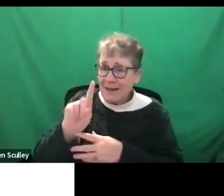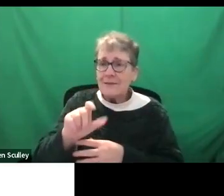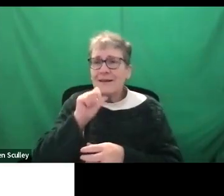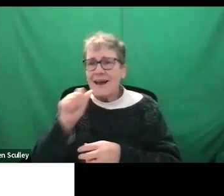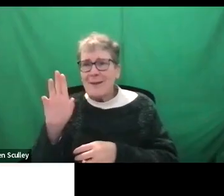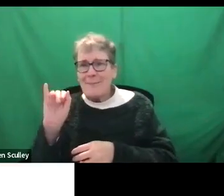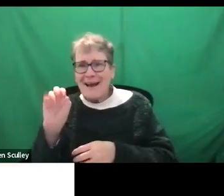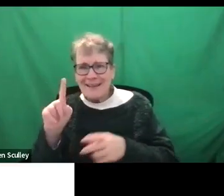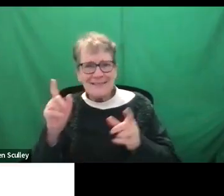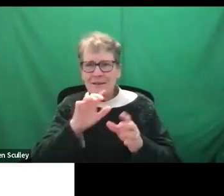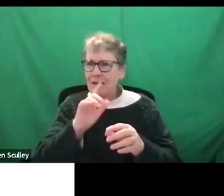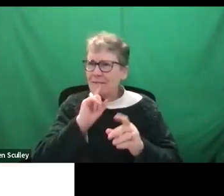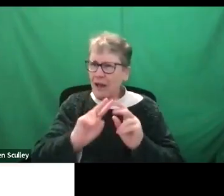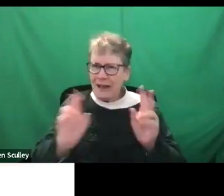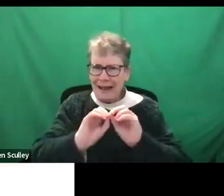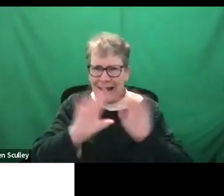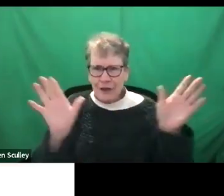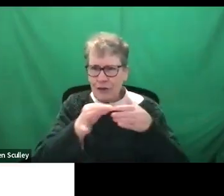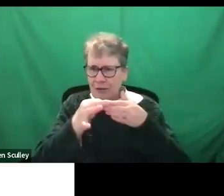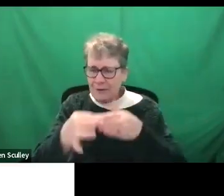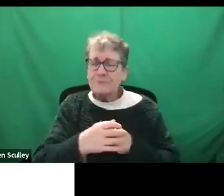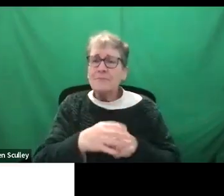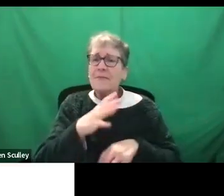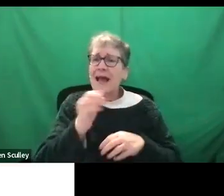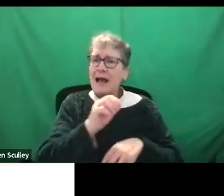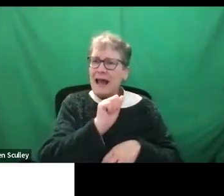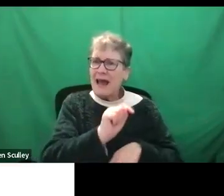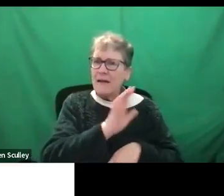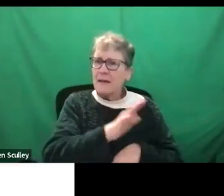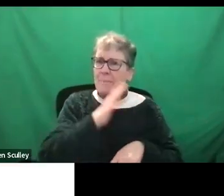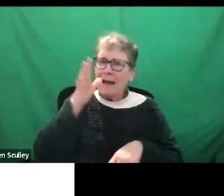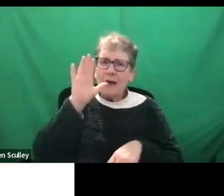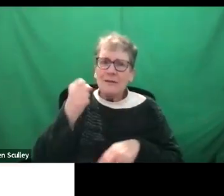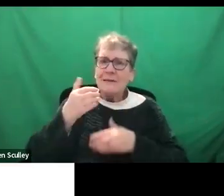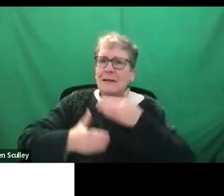that they receive complete, and unbiased, and developmentally accurate information.